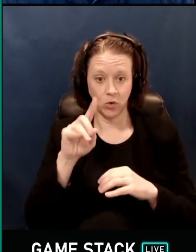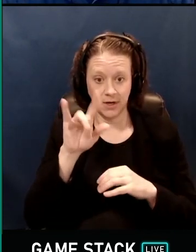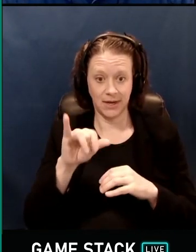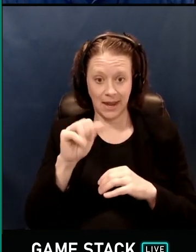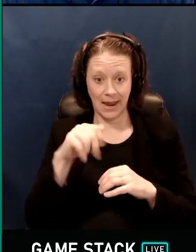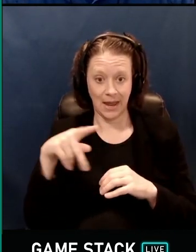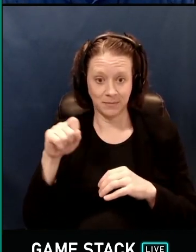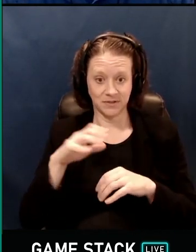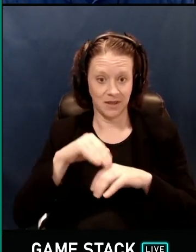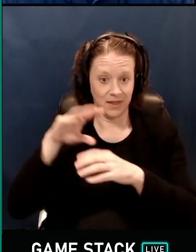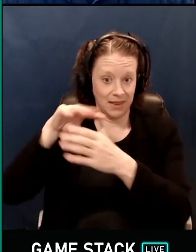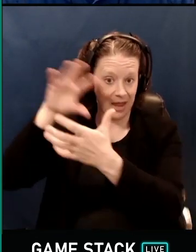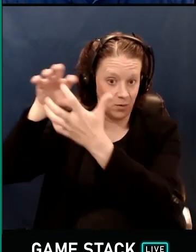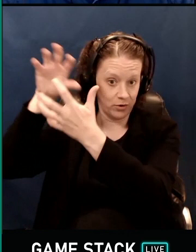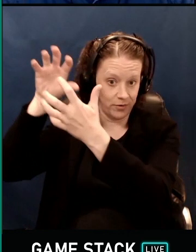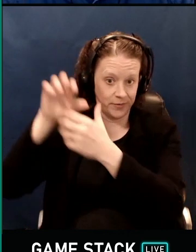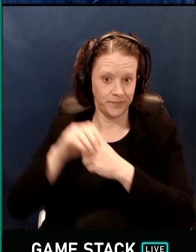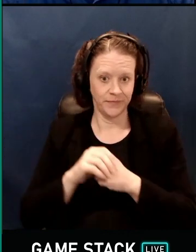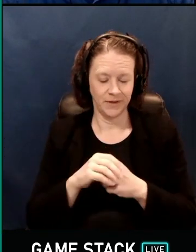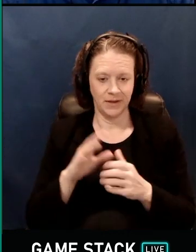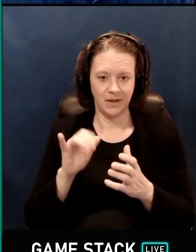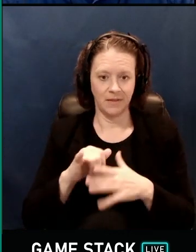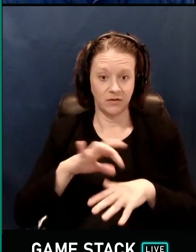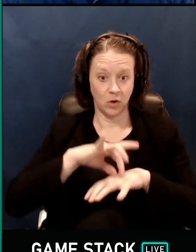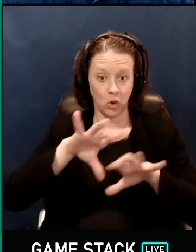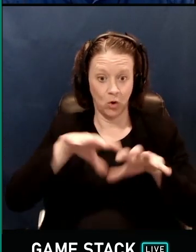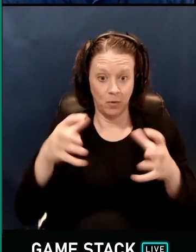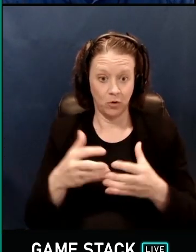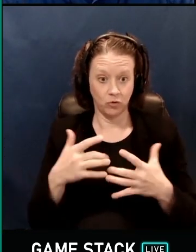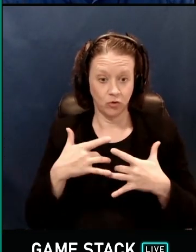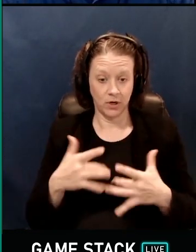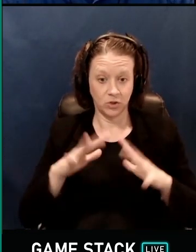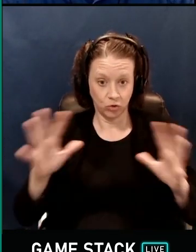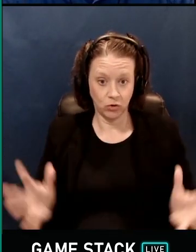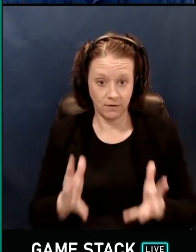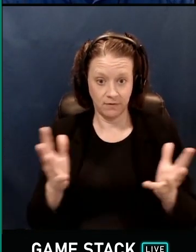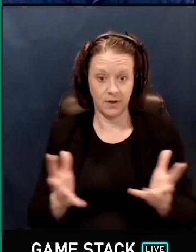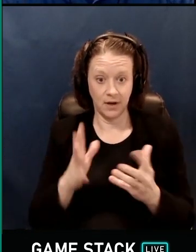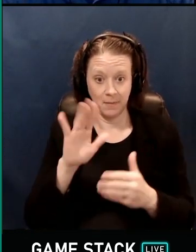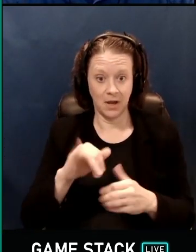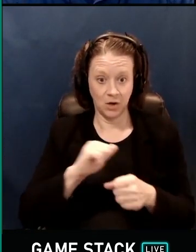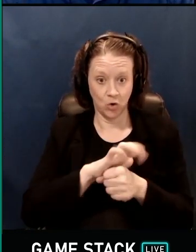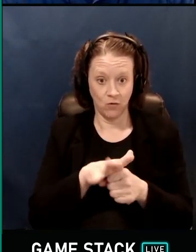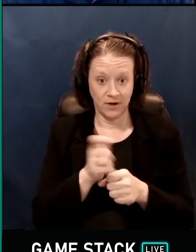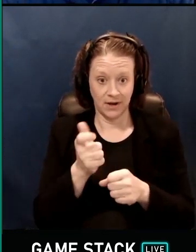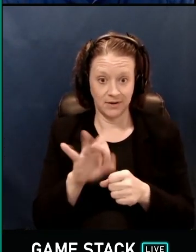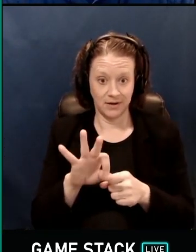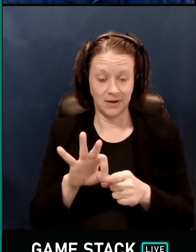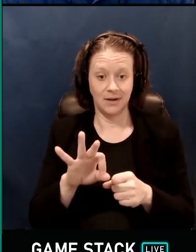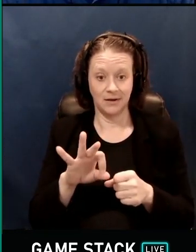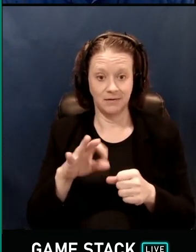Its global trends driven by the COVID-19 pandemic imperative.